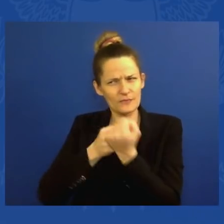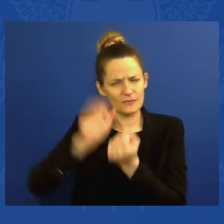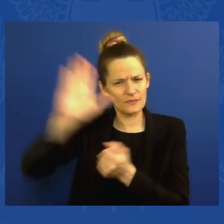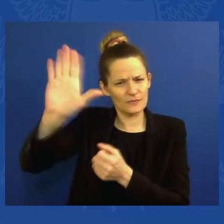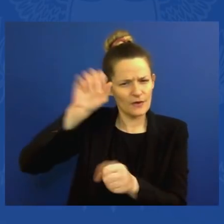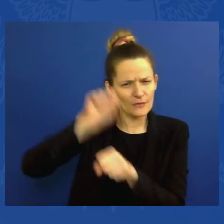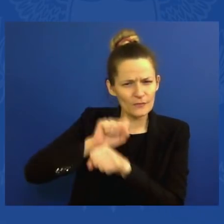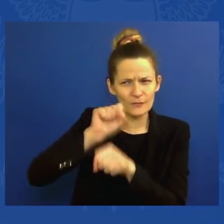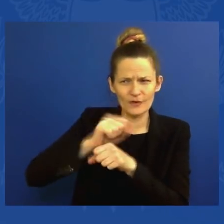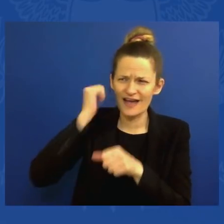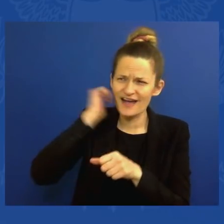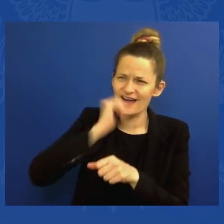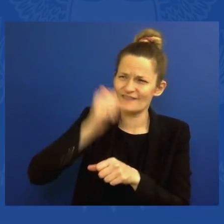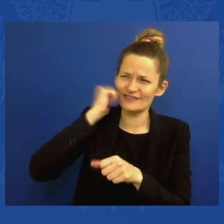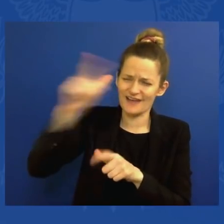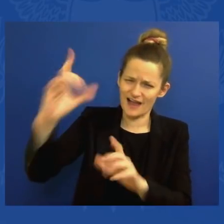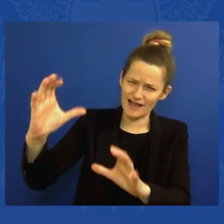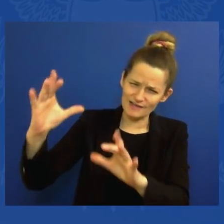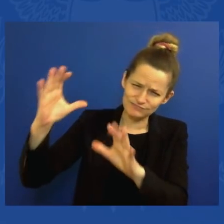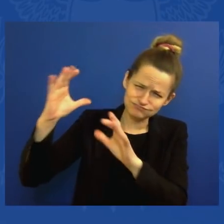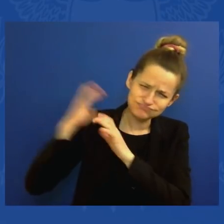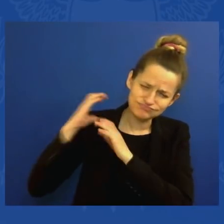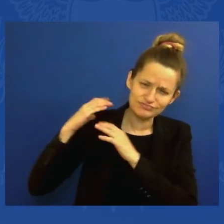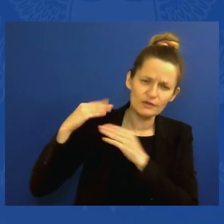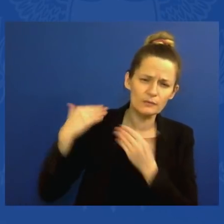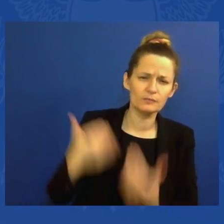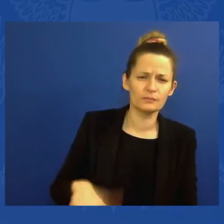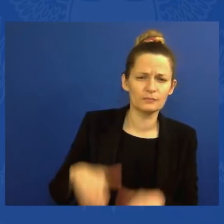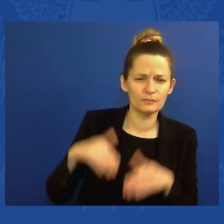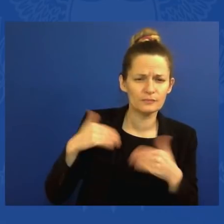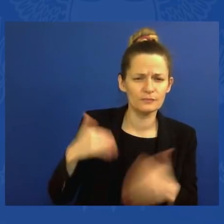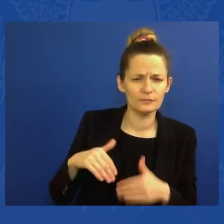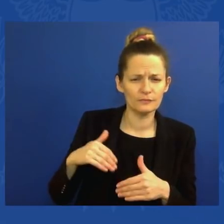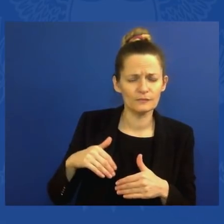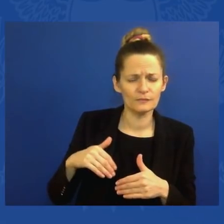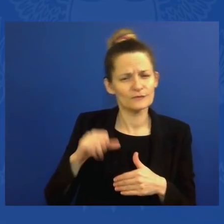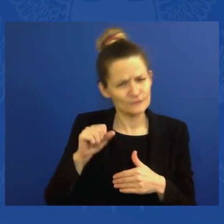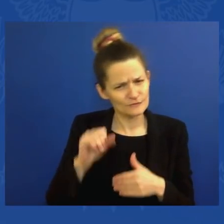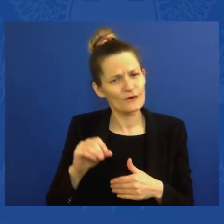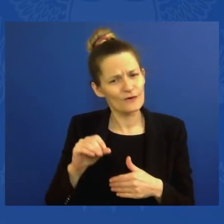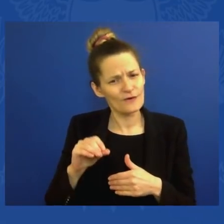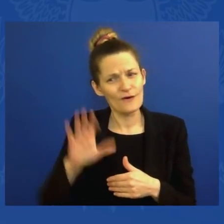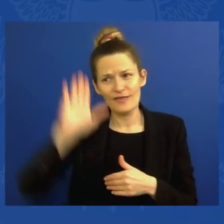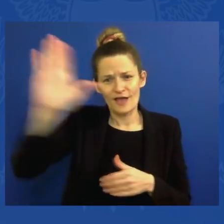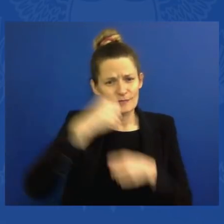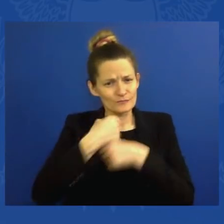Producing for this country and making us a better country because of it, so thank you to all of them.